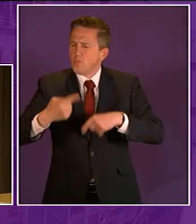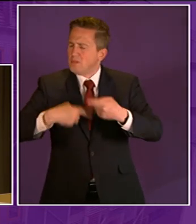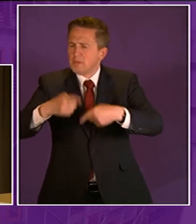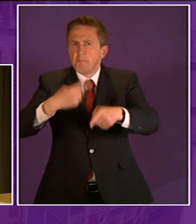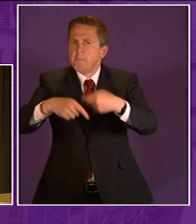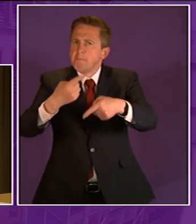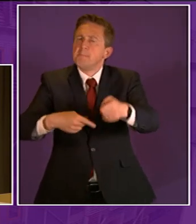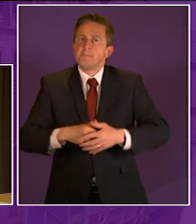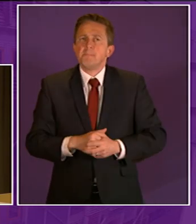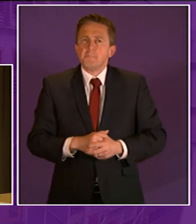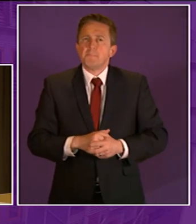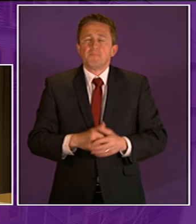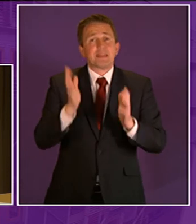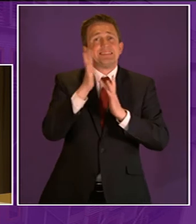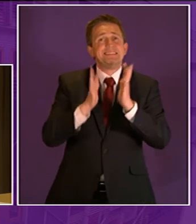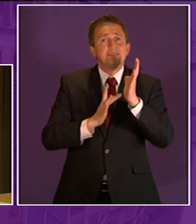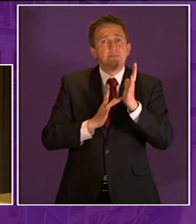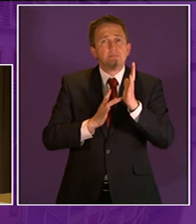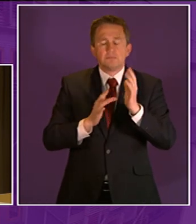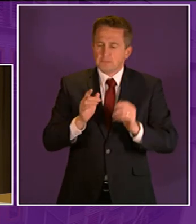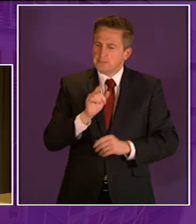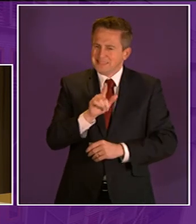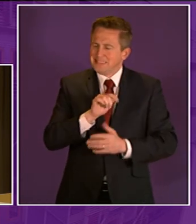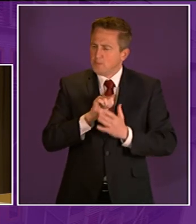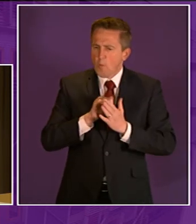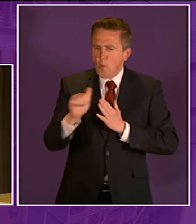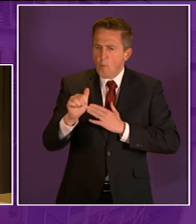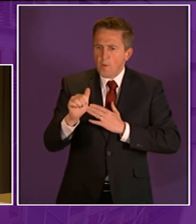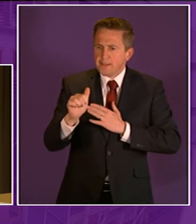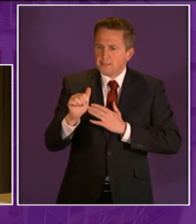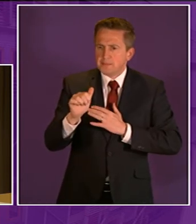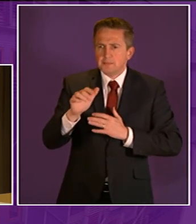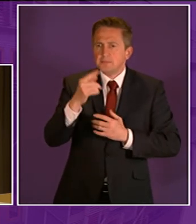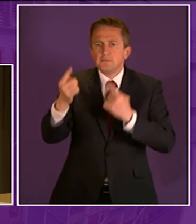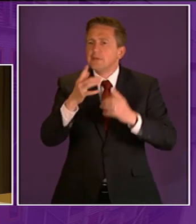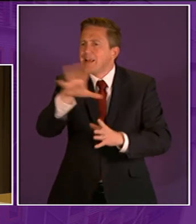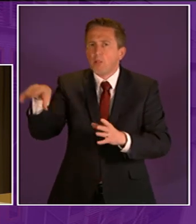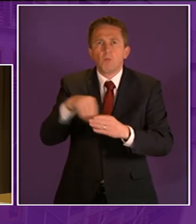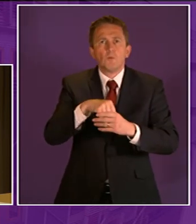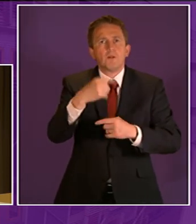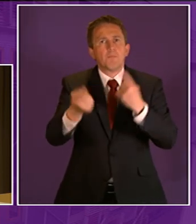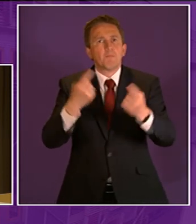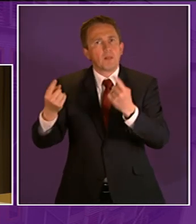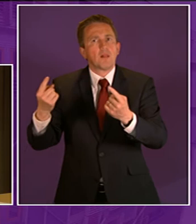same time, helping them to be part of the wider narrative of God—that longing for